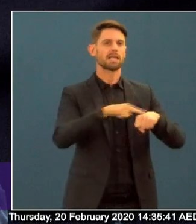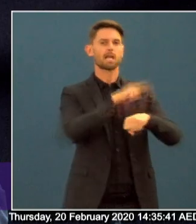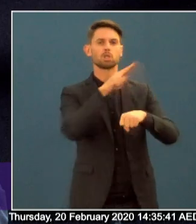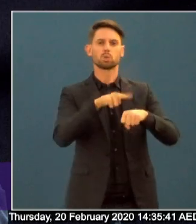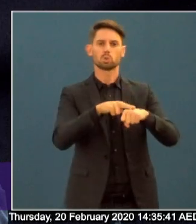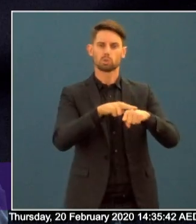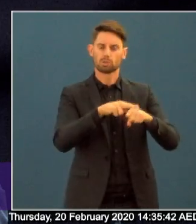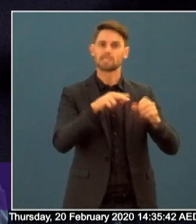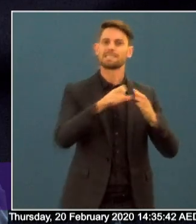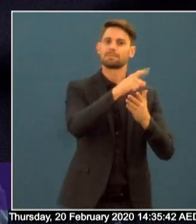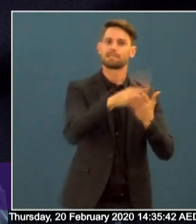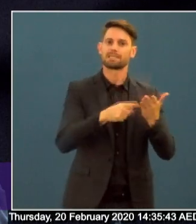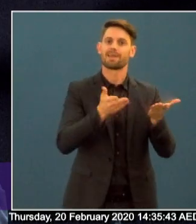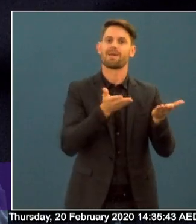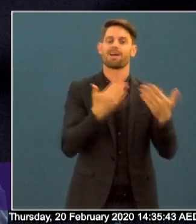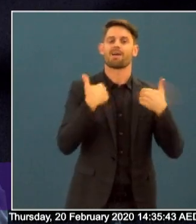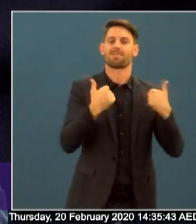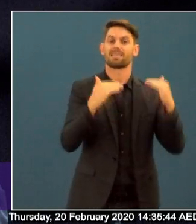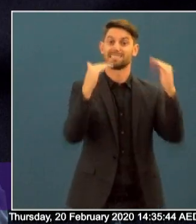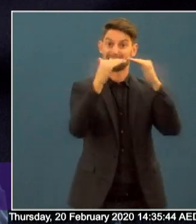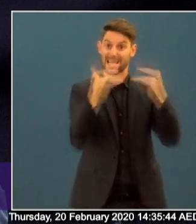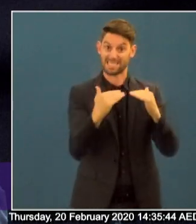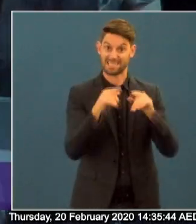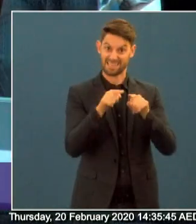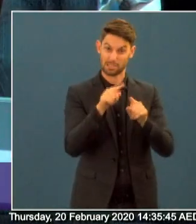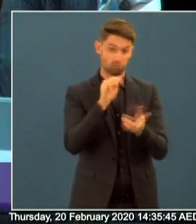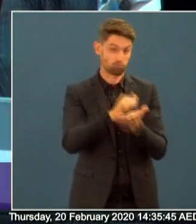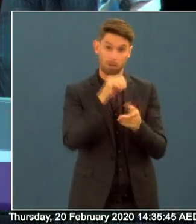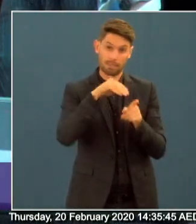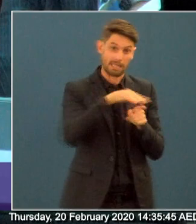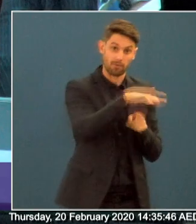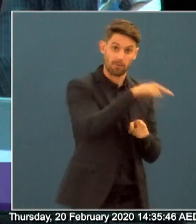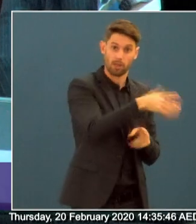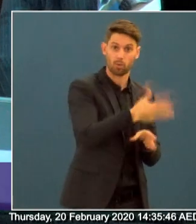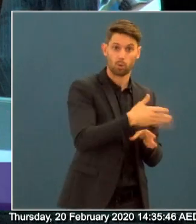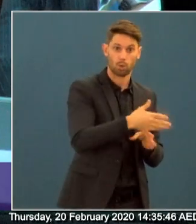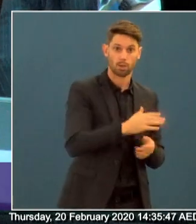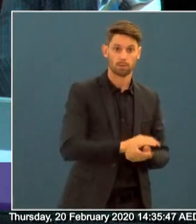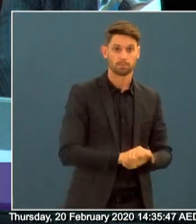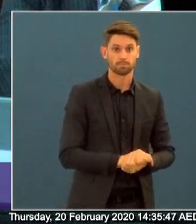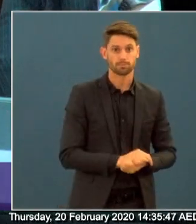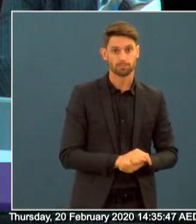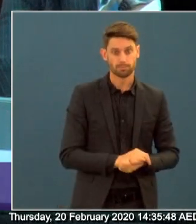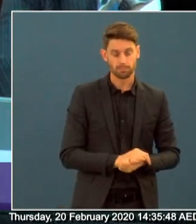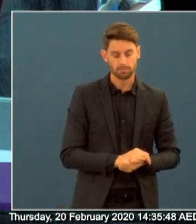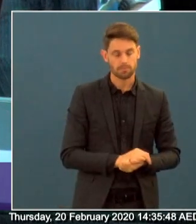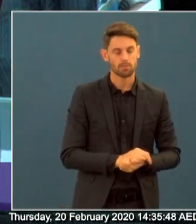as was recommended in the communique. Then you deal with some quite specific actions to